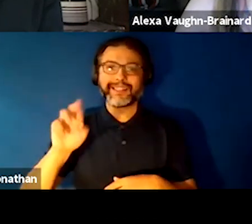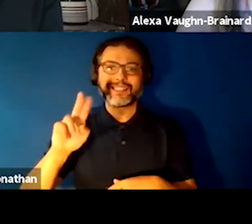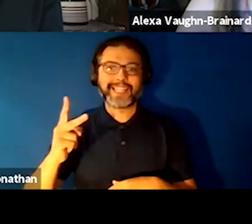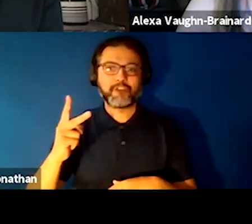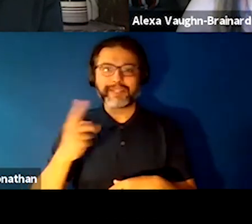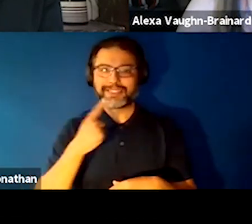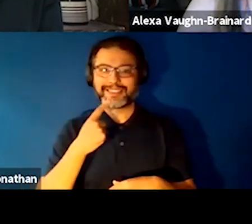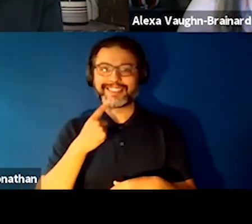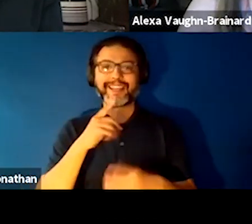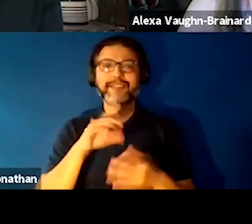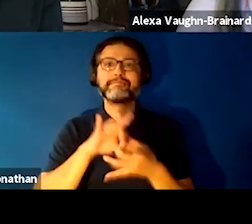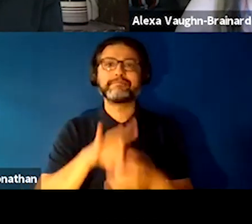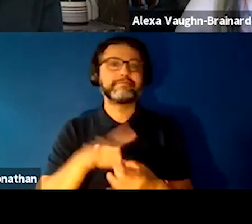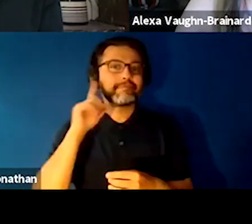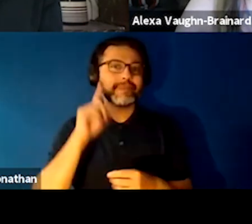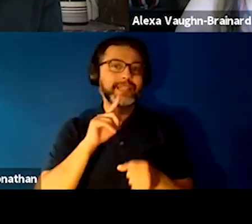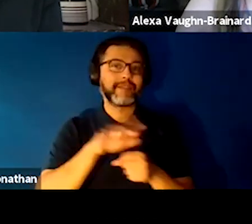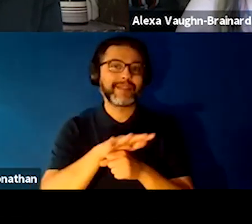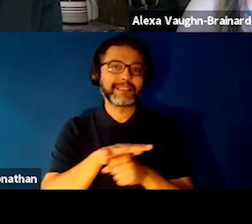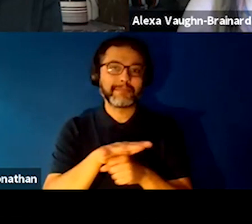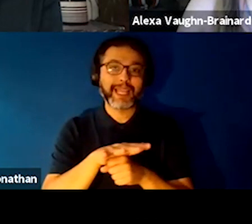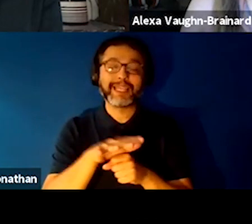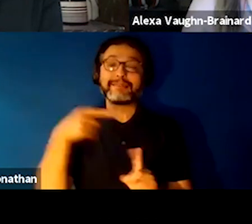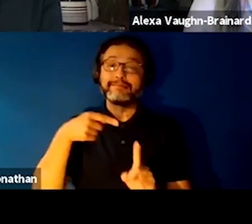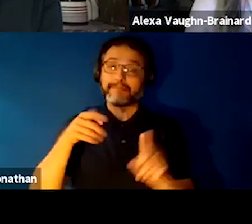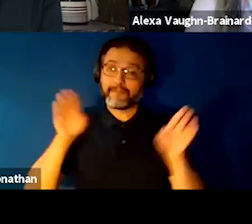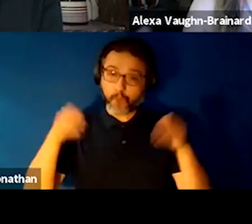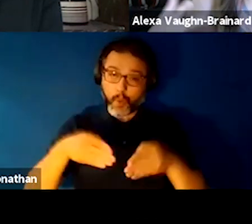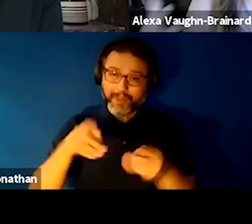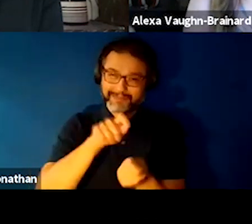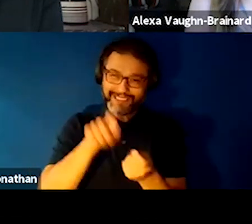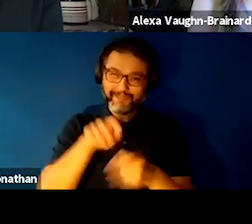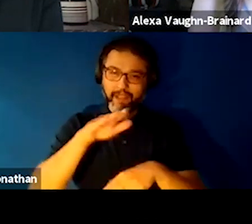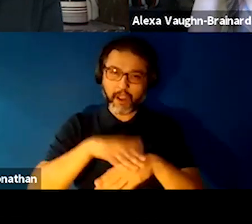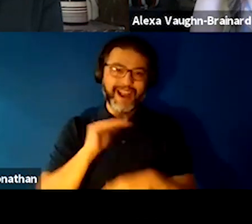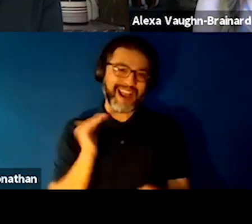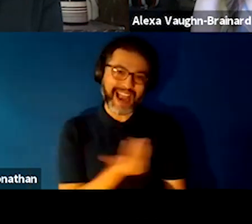fact that DeafSpace and DeafScape is focused so specifically on our personal needs as deaf